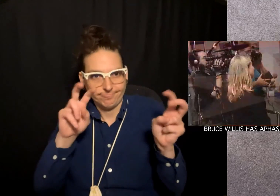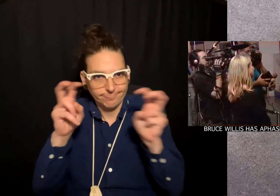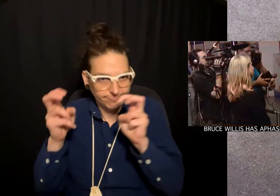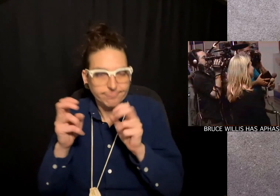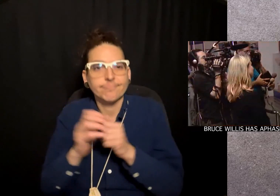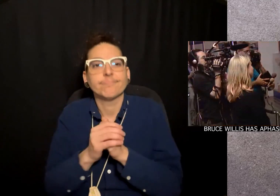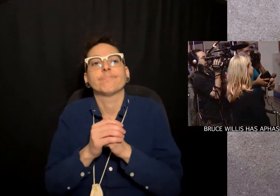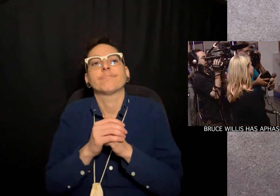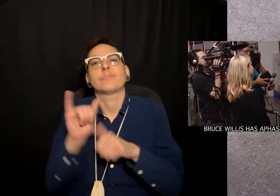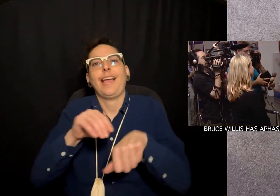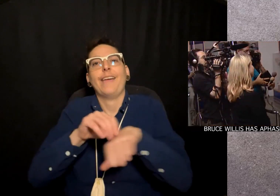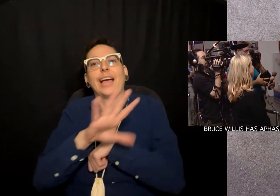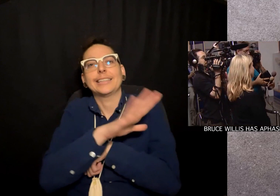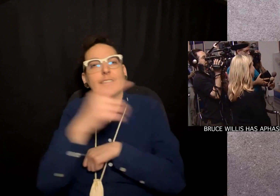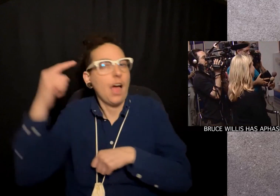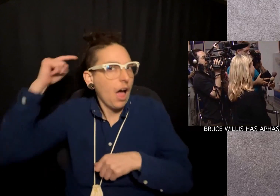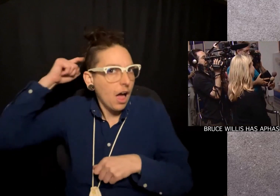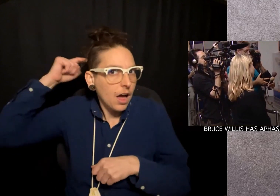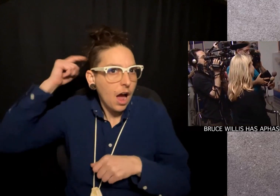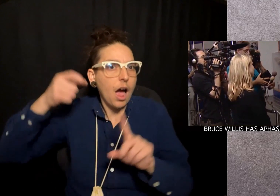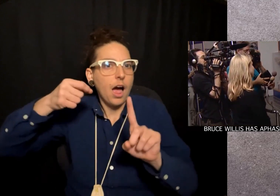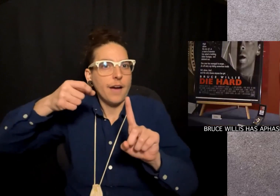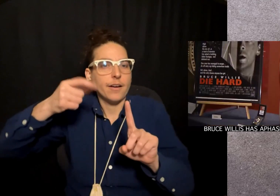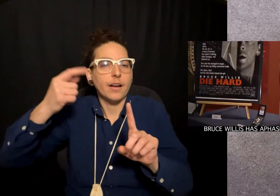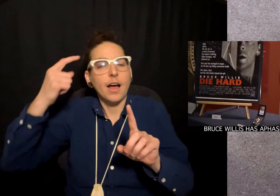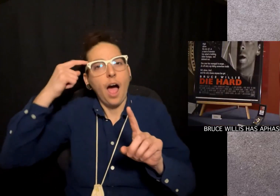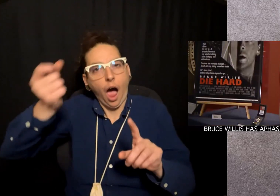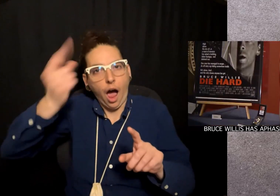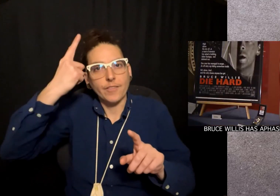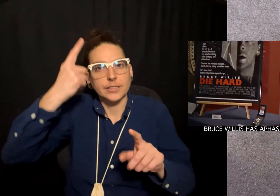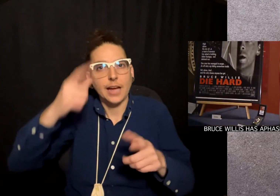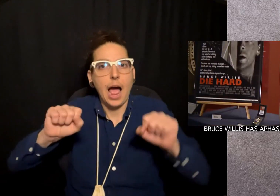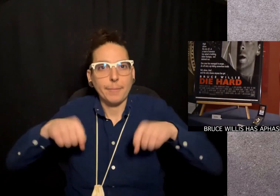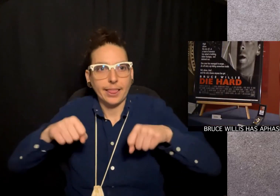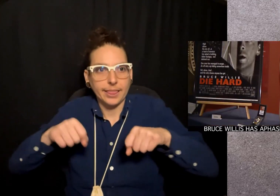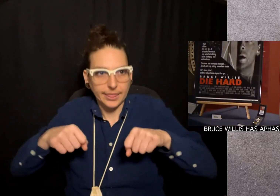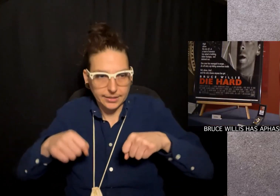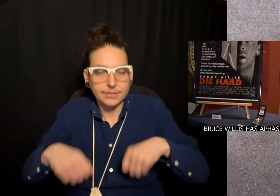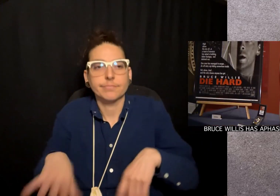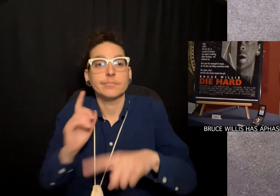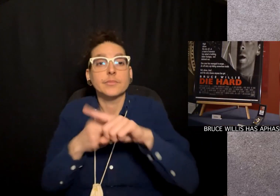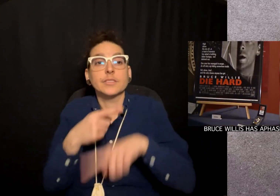suffering from a medical condition that's affecting his cognitive abilities and he's